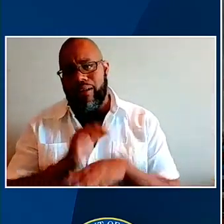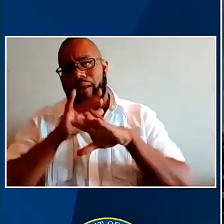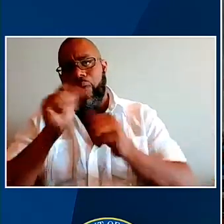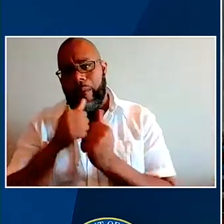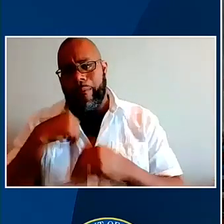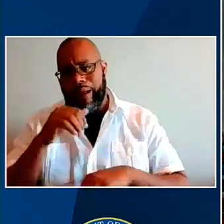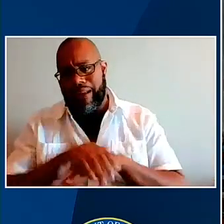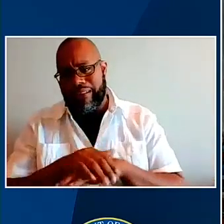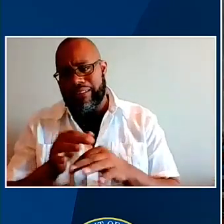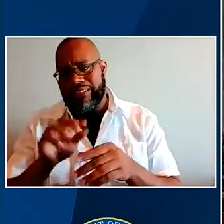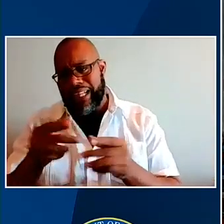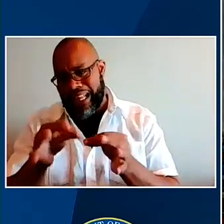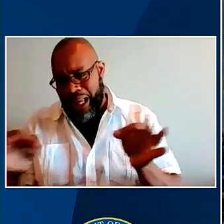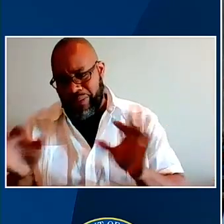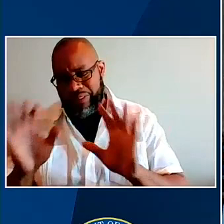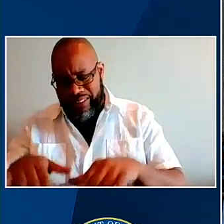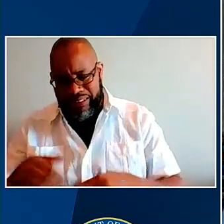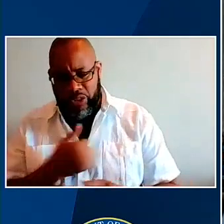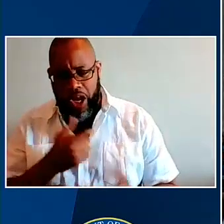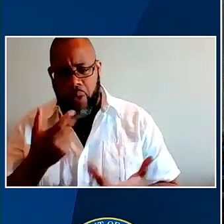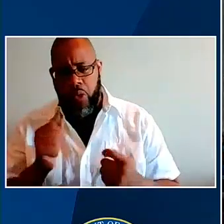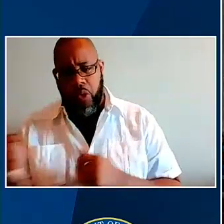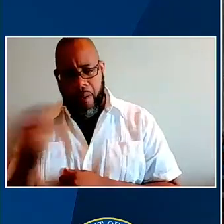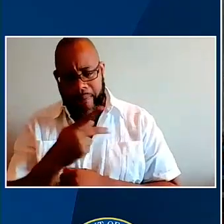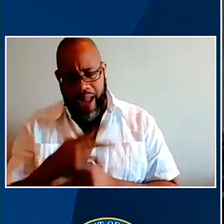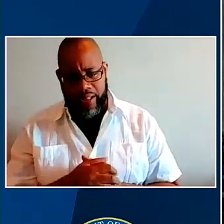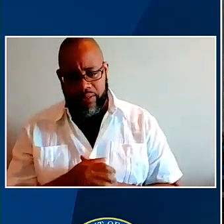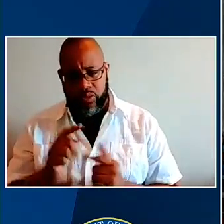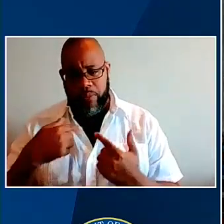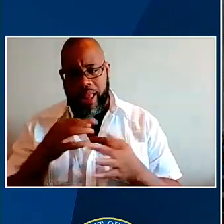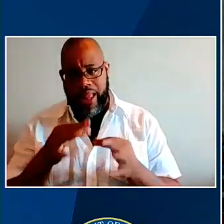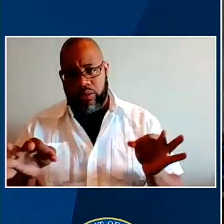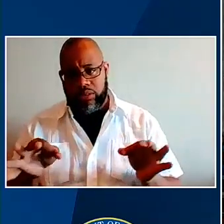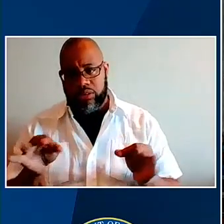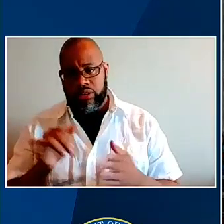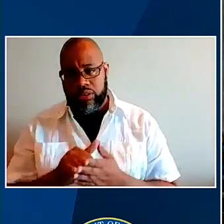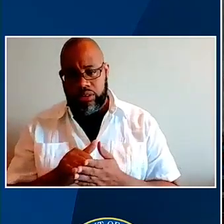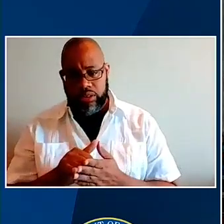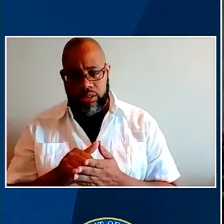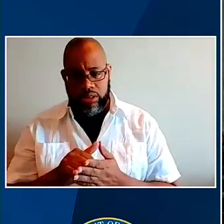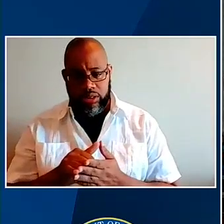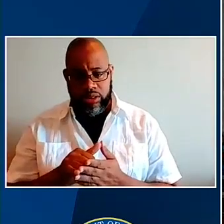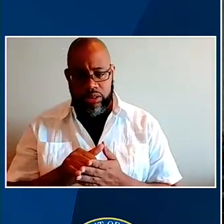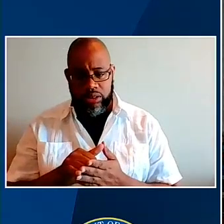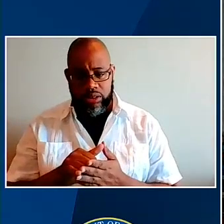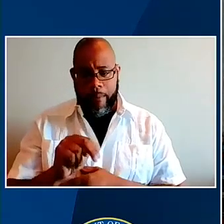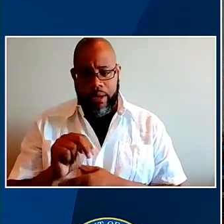language deficit and go back to the language to romanette 3, which I was